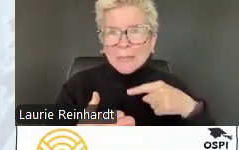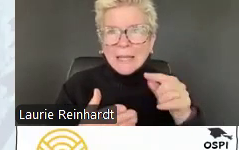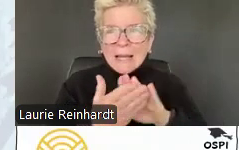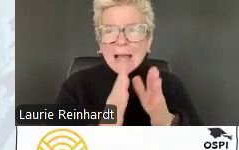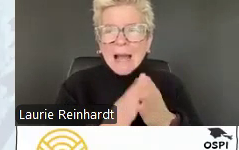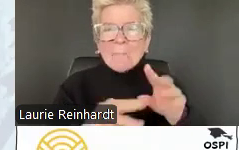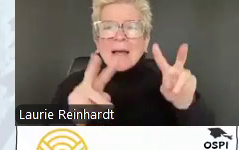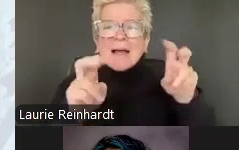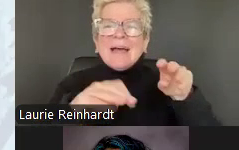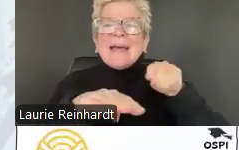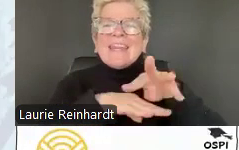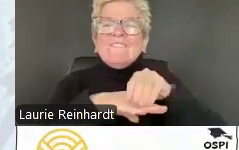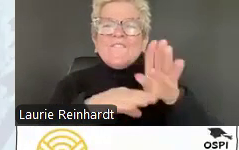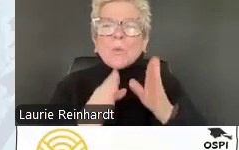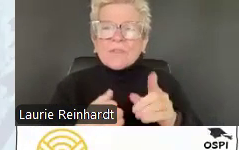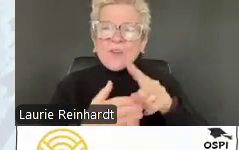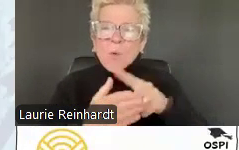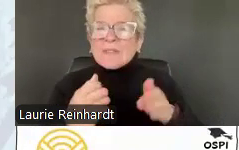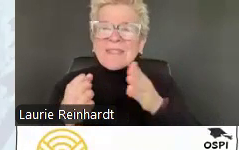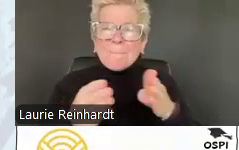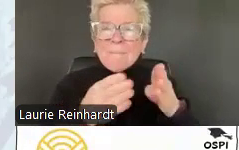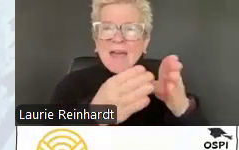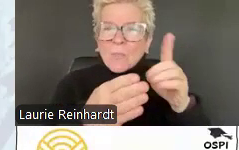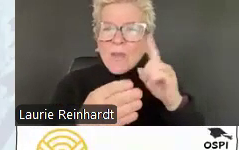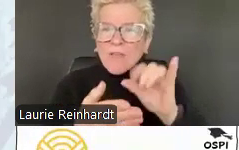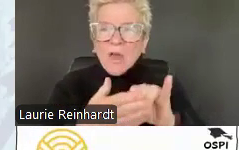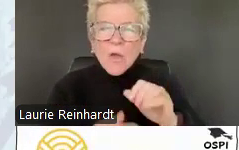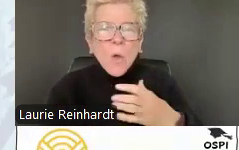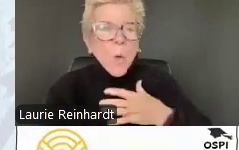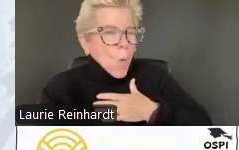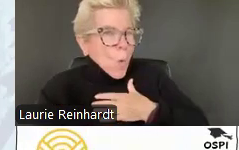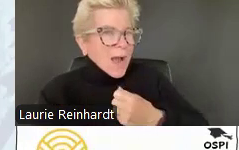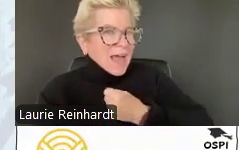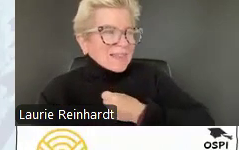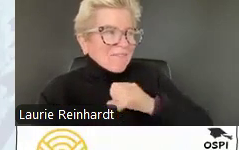who's going to be like an influencer? Oh I love this game, we played this game in my